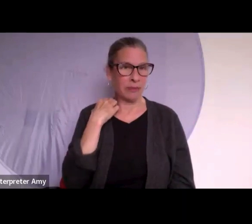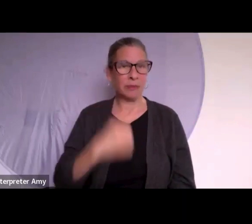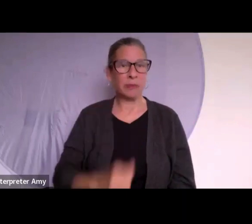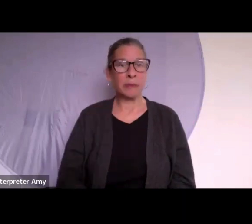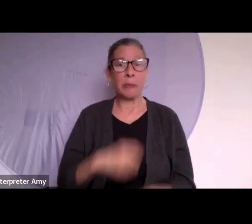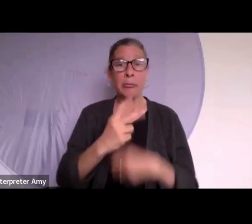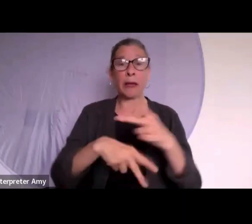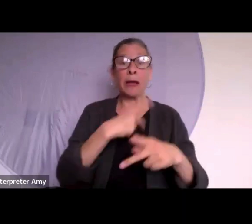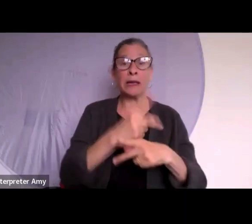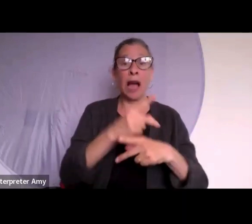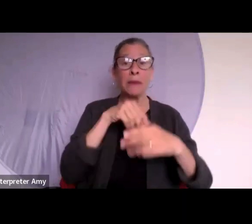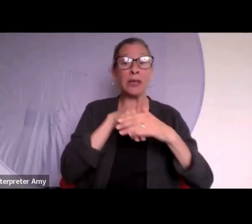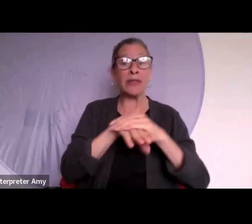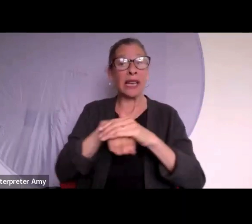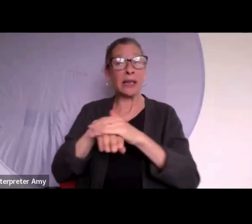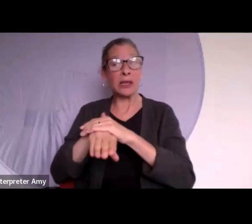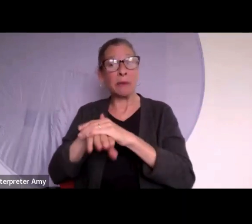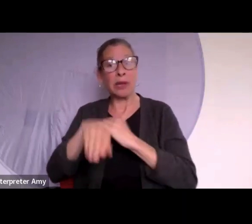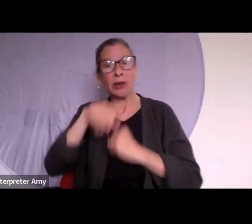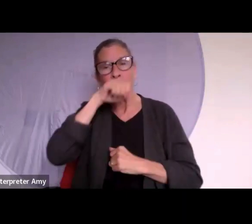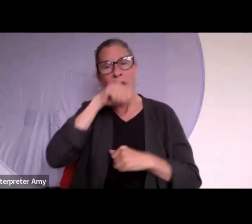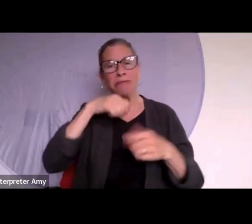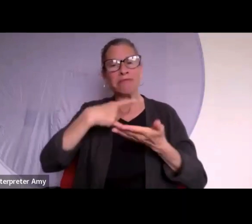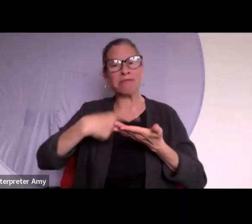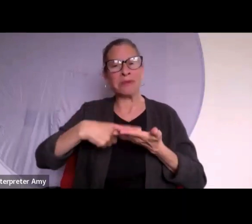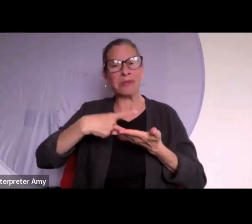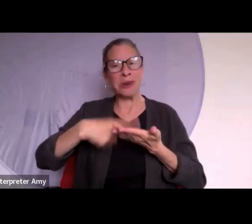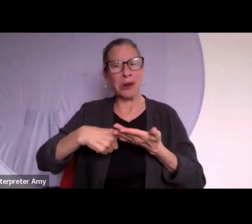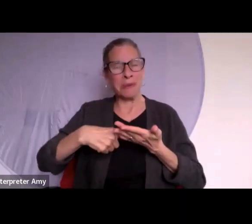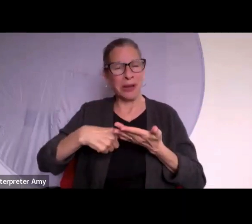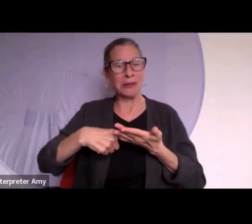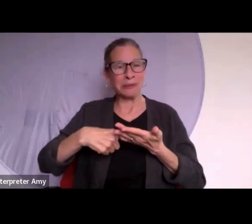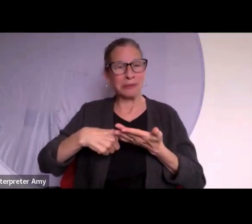of accessibility that I love to talk about. And this goes again